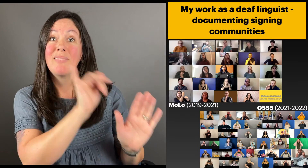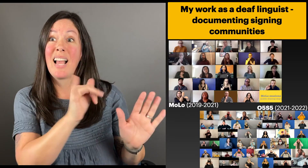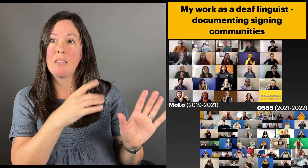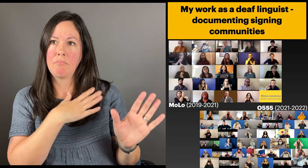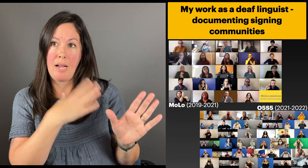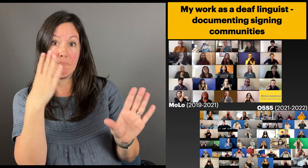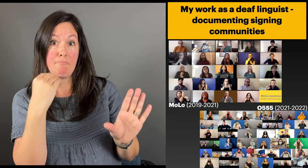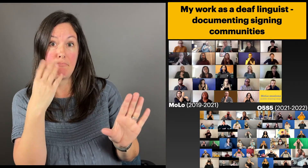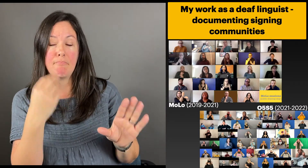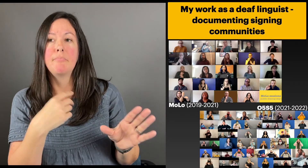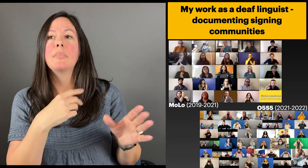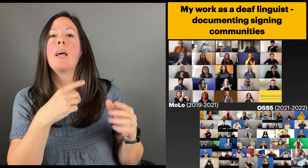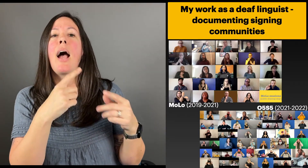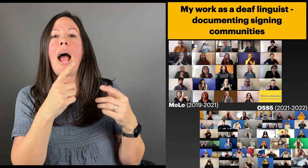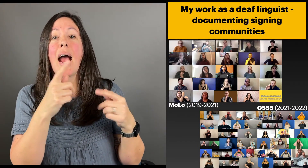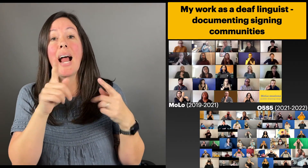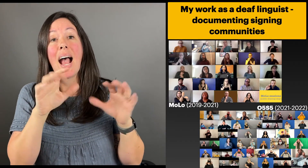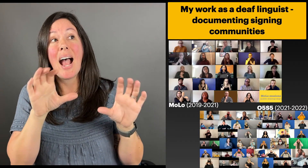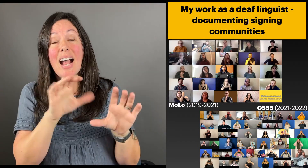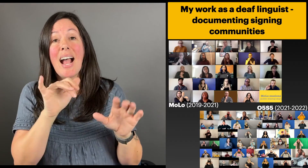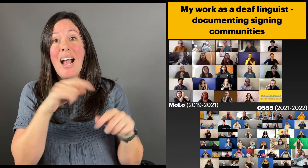pictured there at the